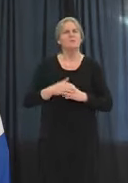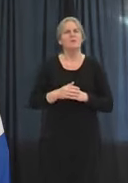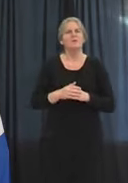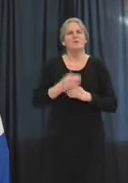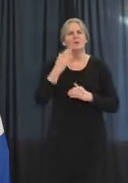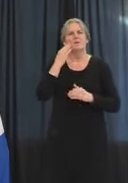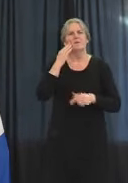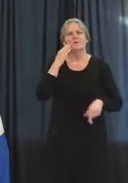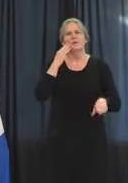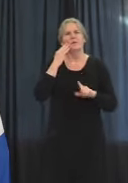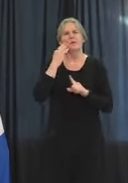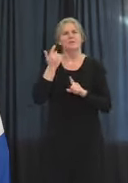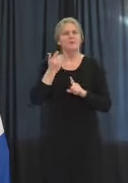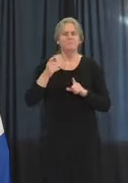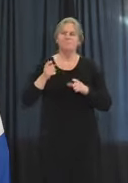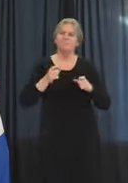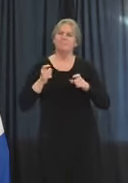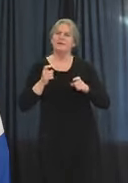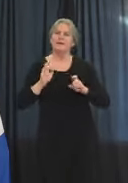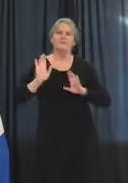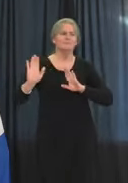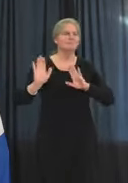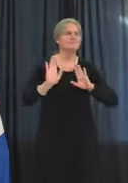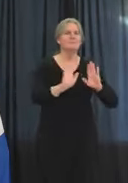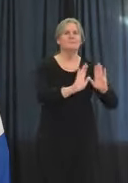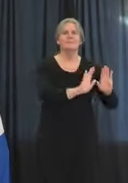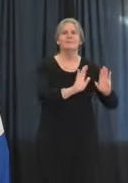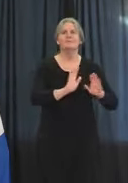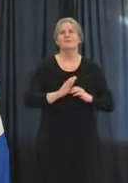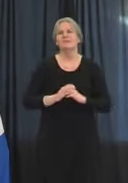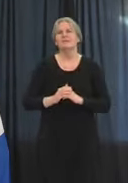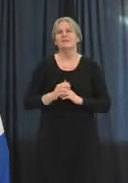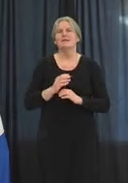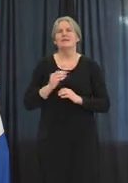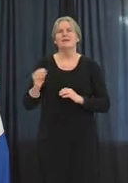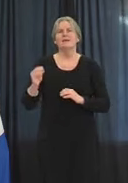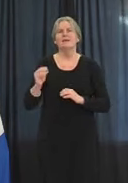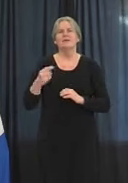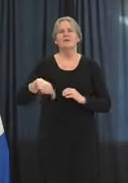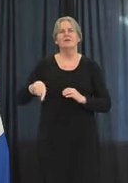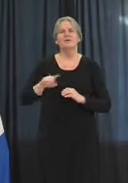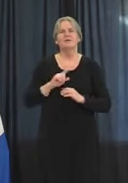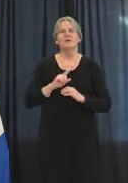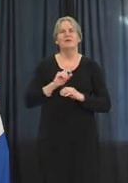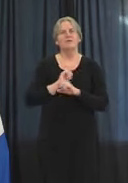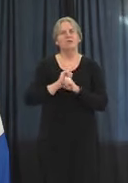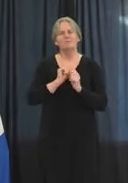I want-- I know that we are all managing in different ways, and we are all working very, very